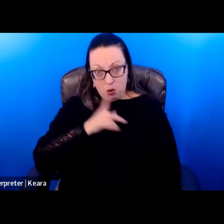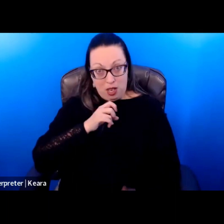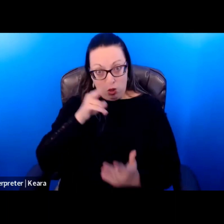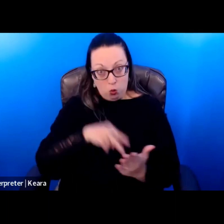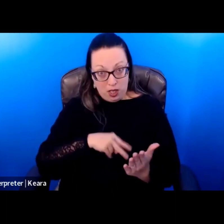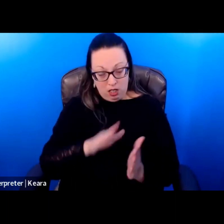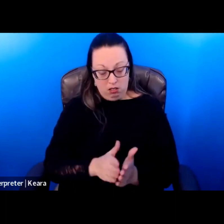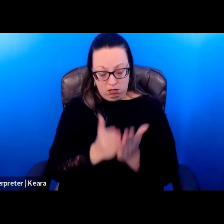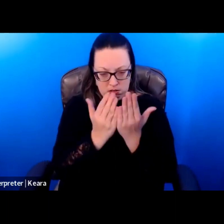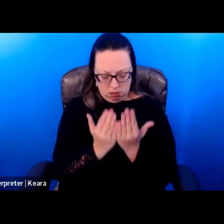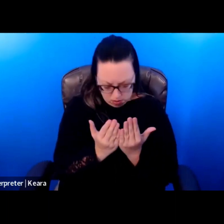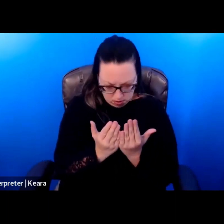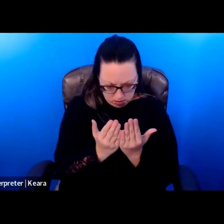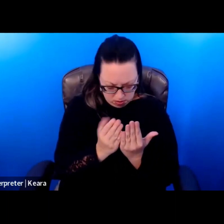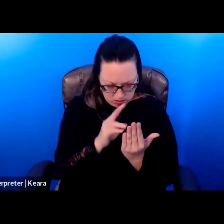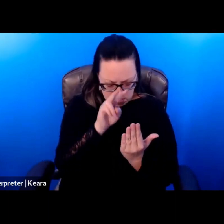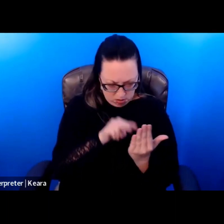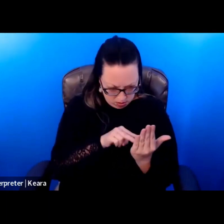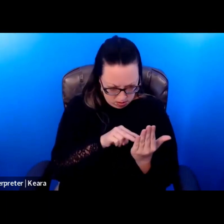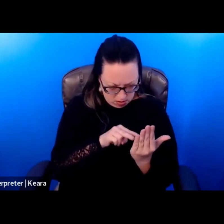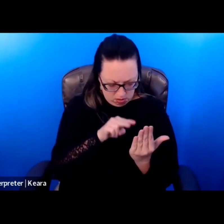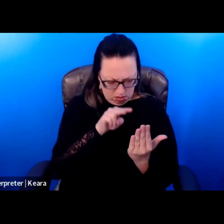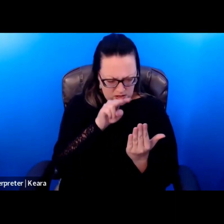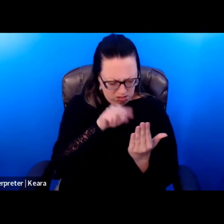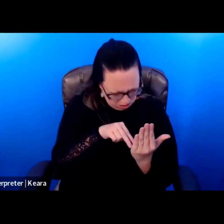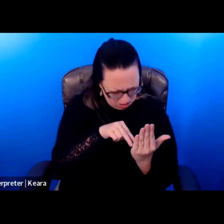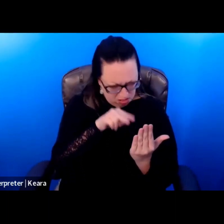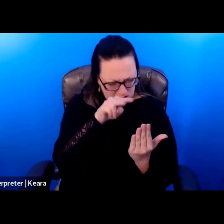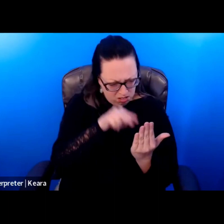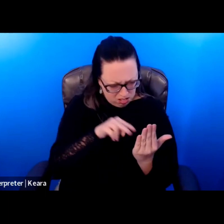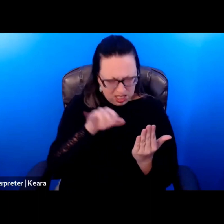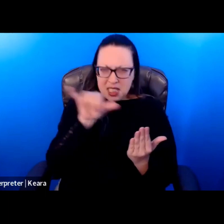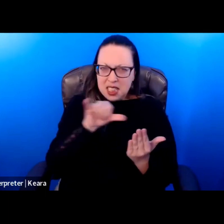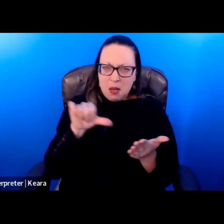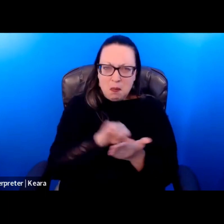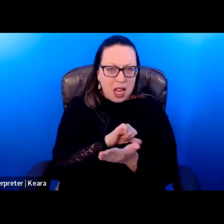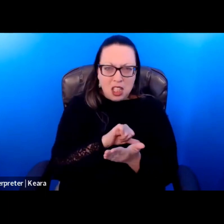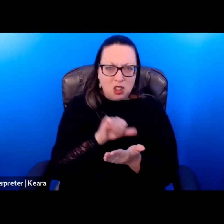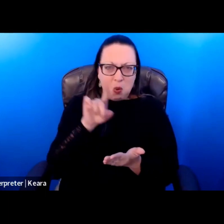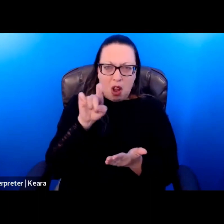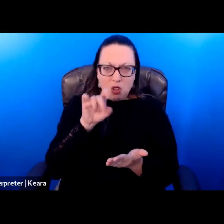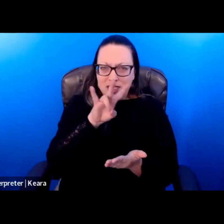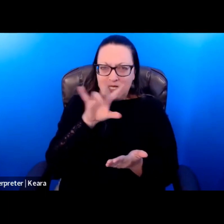sat there and kept reading the same page 175 times and my cousin, she said, you know they got a movie, right? So I just